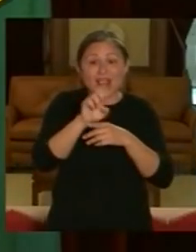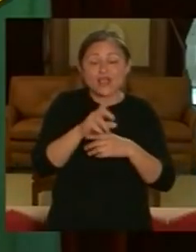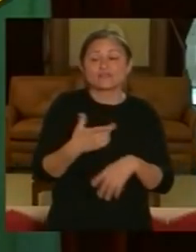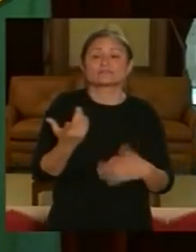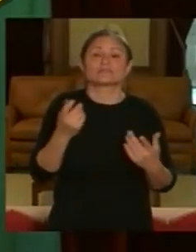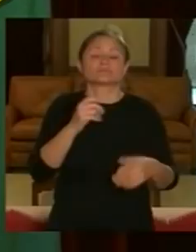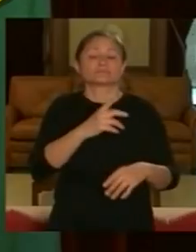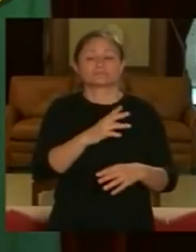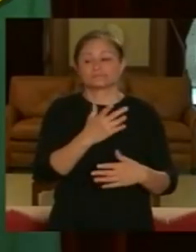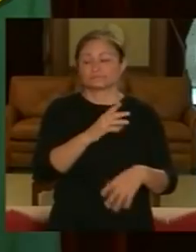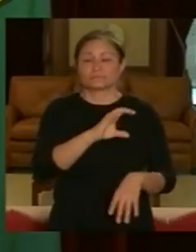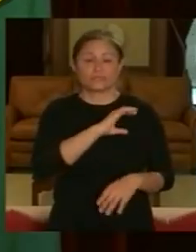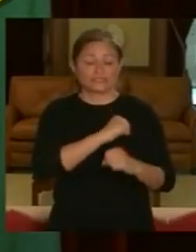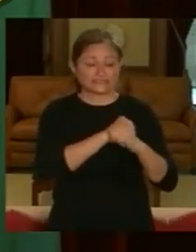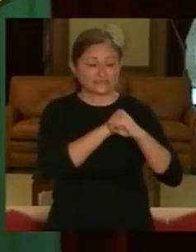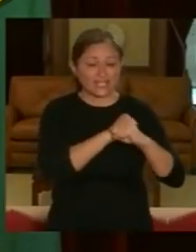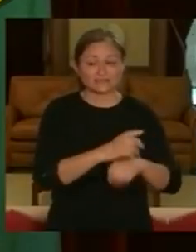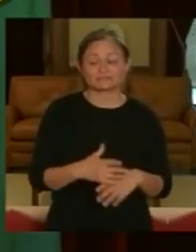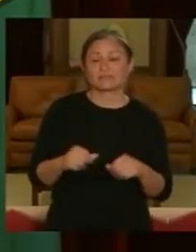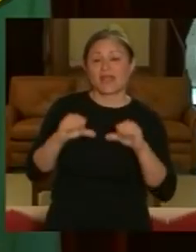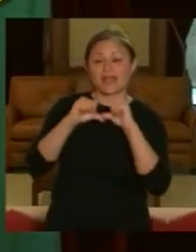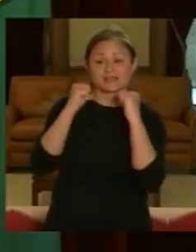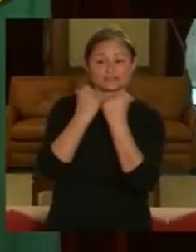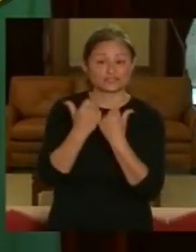CHILDCARE PROVIDE ORS, TRANSPORTATION, FINANCIAL SERVICES, DEFENSE INDUSTRIES.